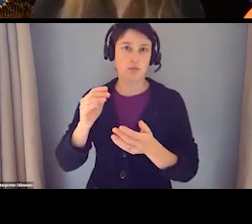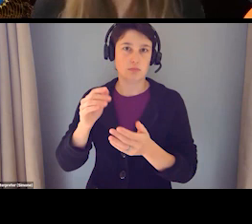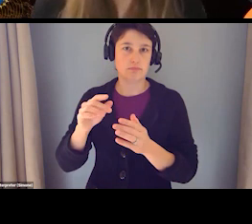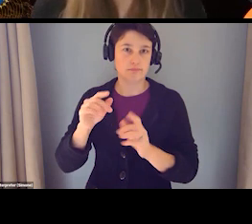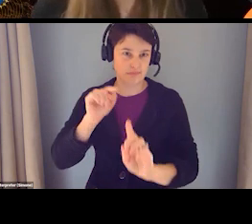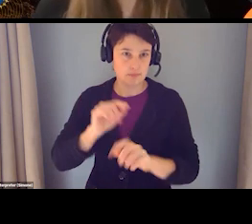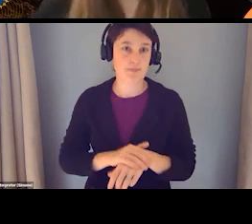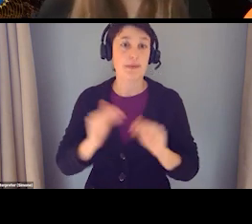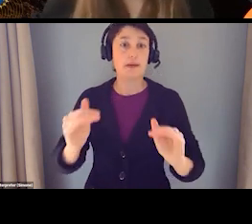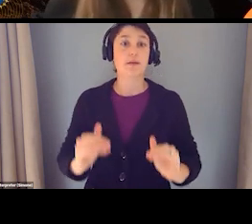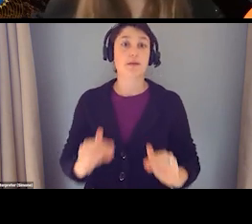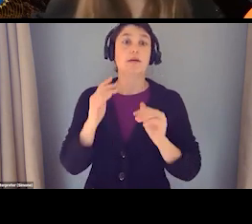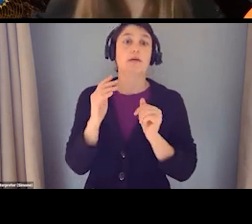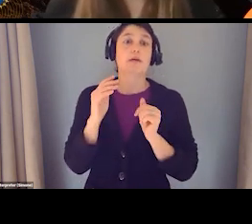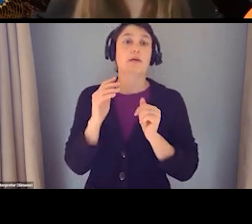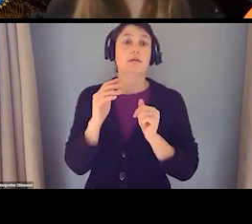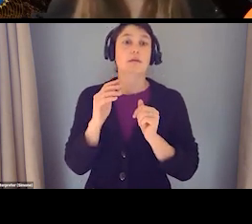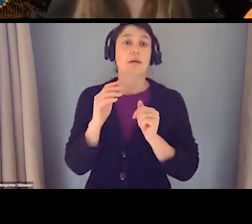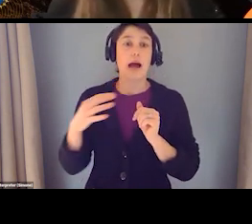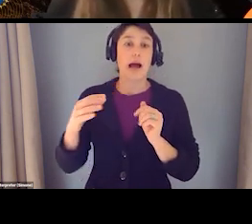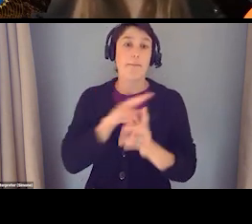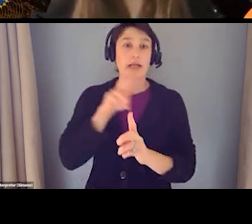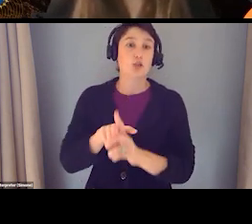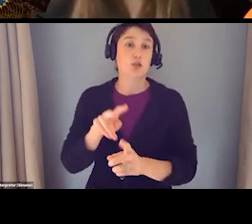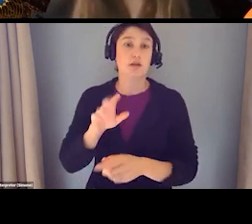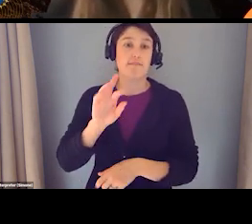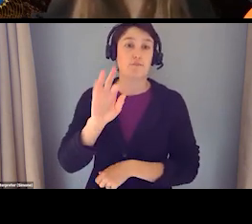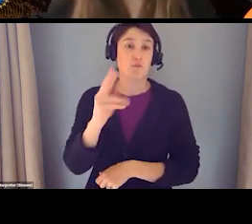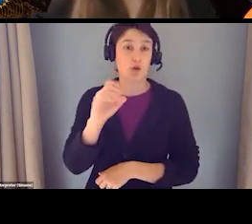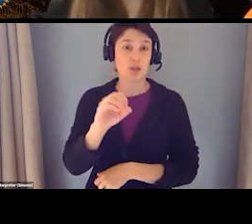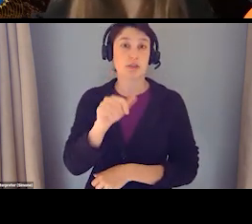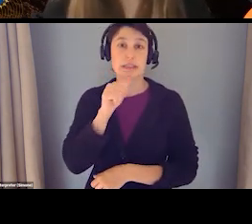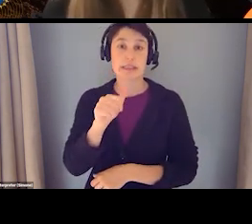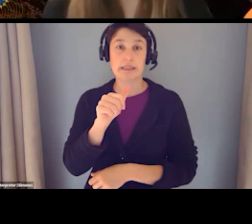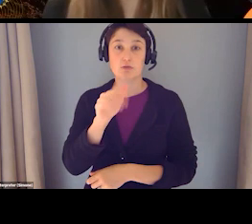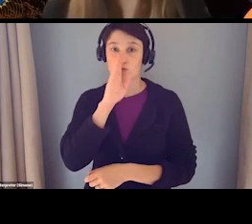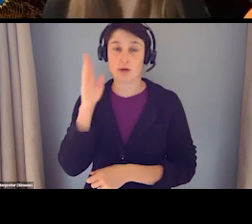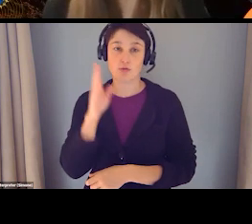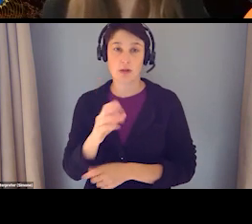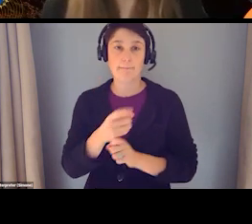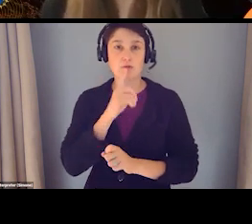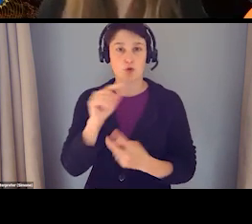Please, please make sure your indirect and fringe rates are in order. We're seeing a lot of these in IG audits these days.